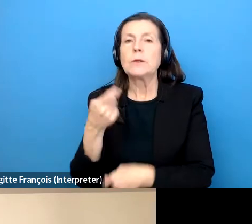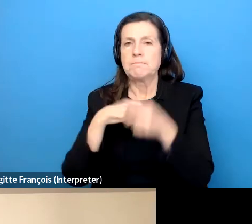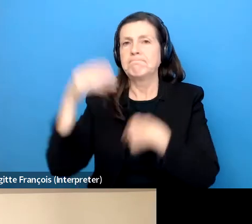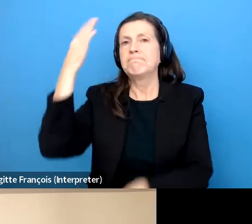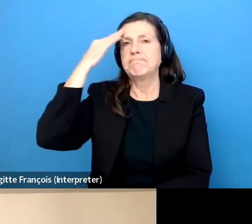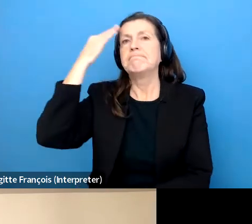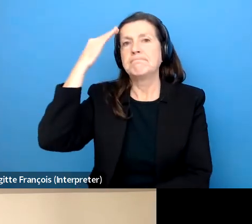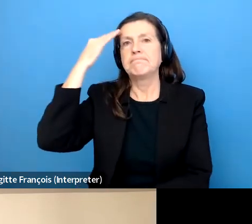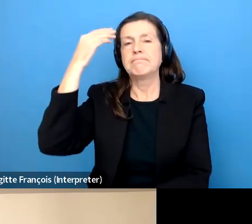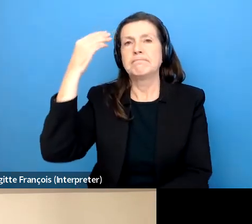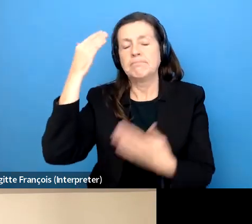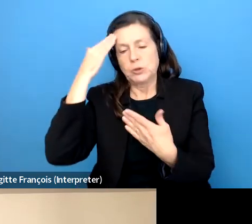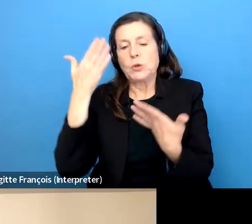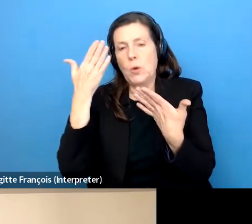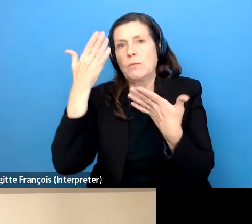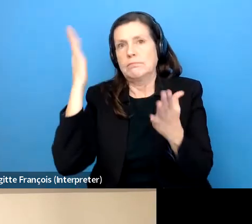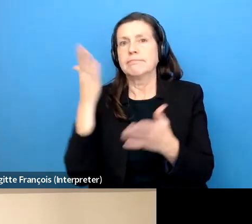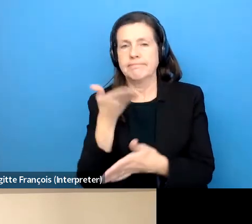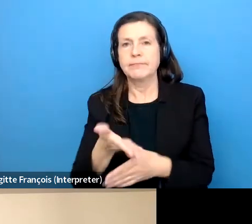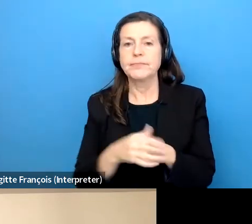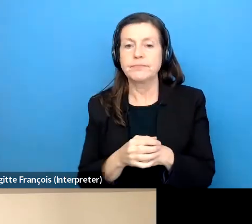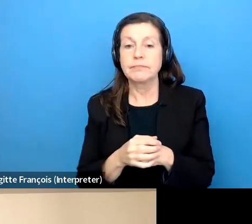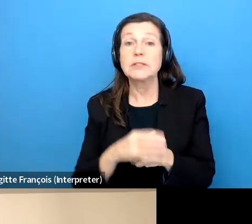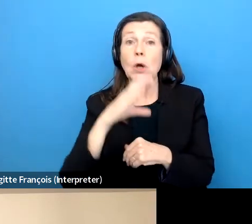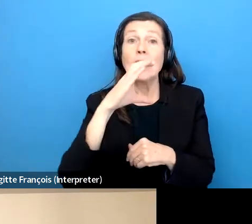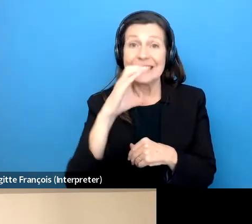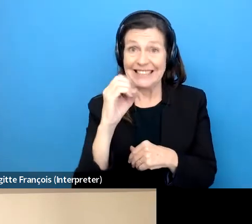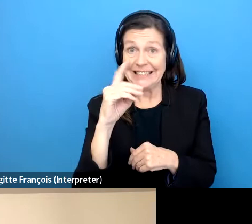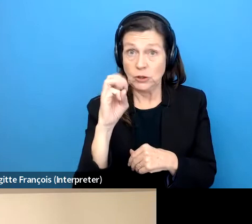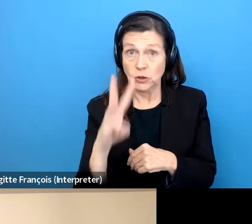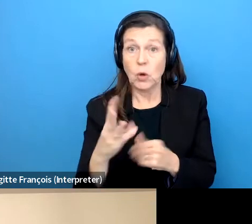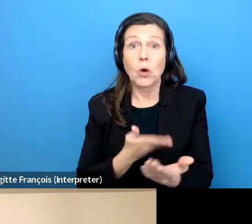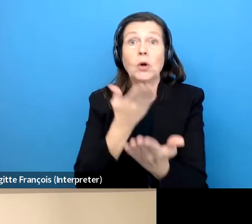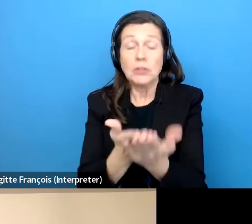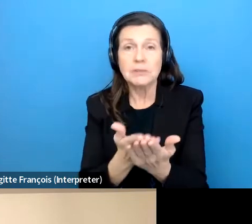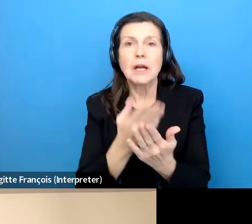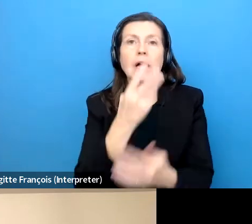So CEDAW's General recommendation 38, trafficking in women and girls